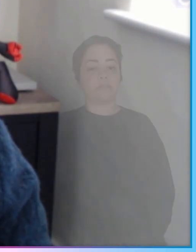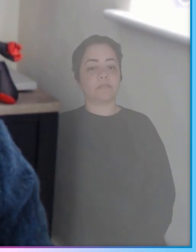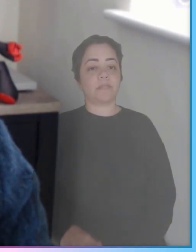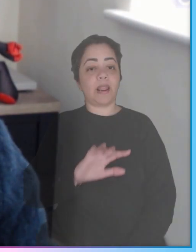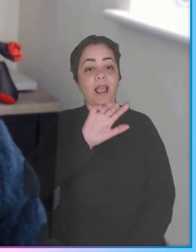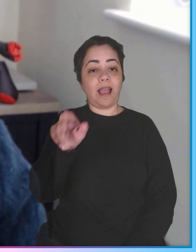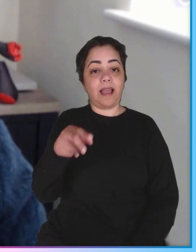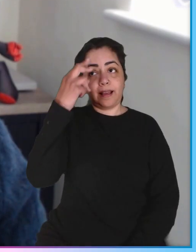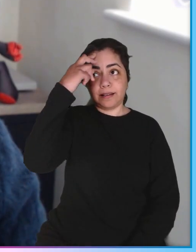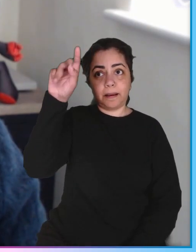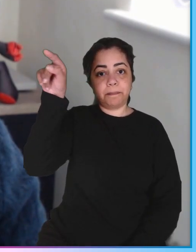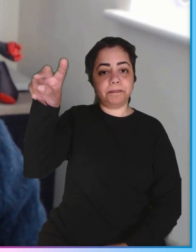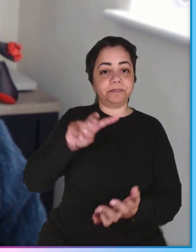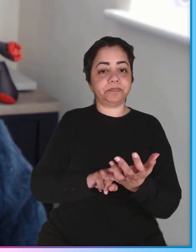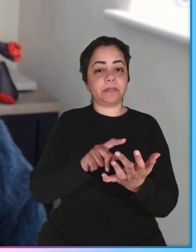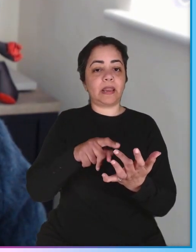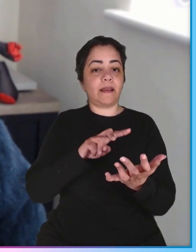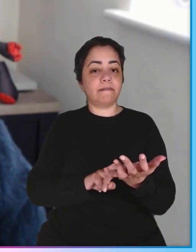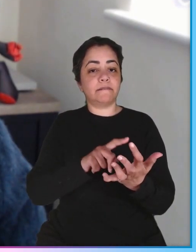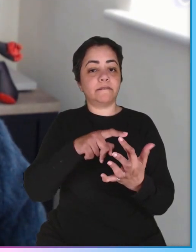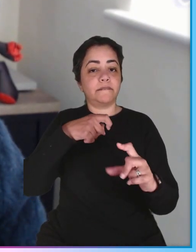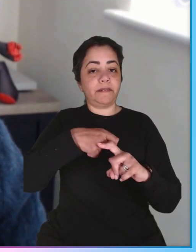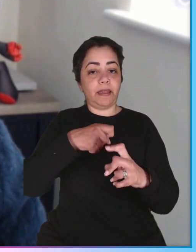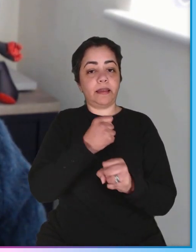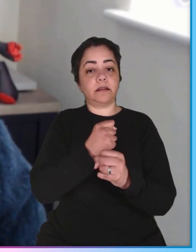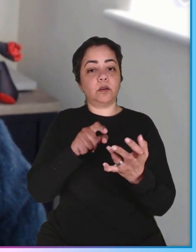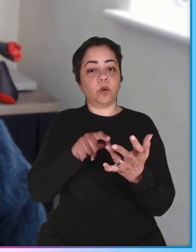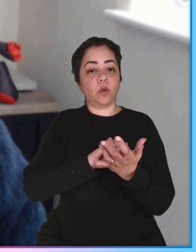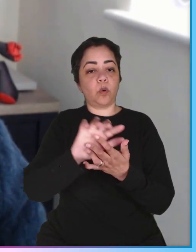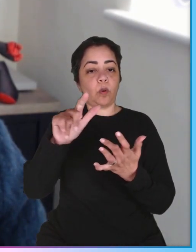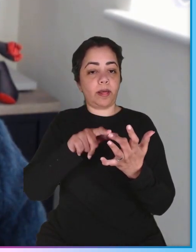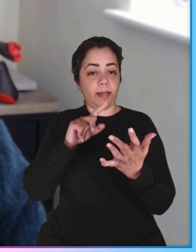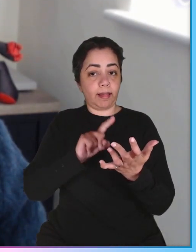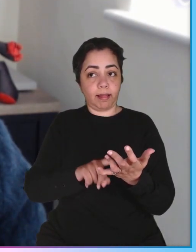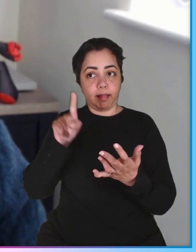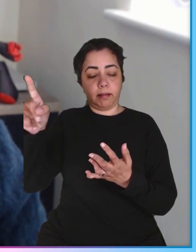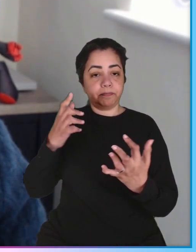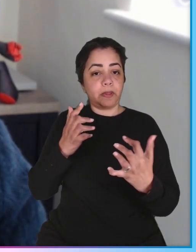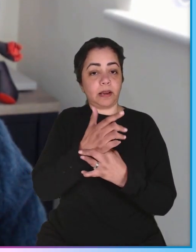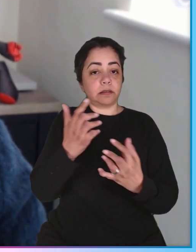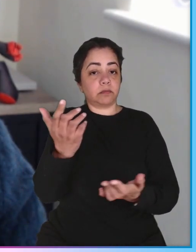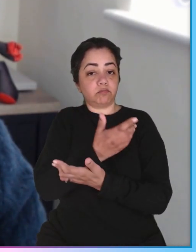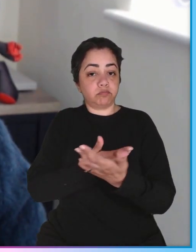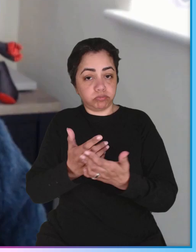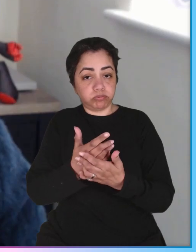Gaming is an integral part of my DNA